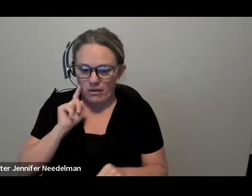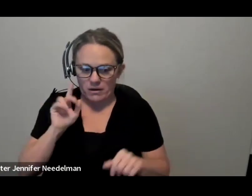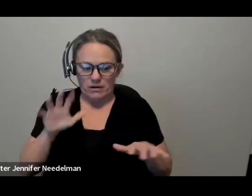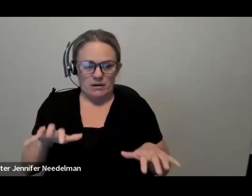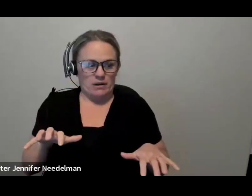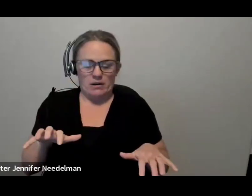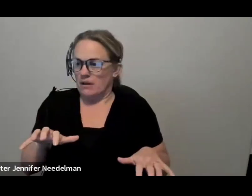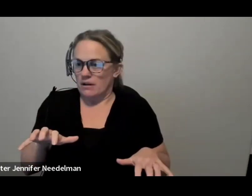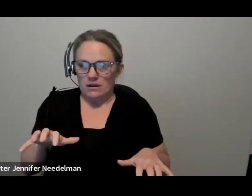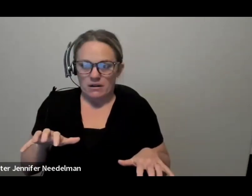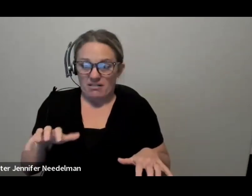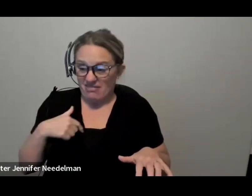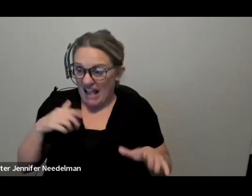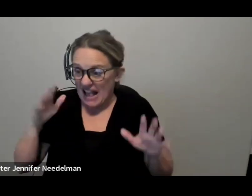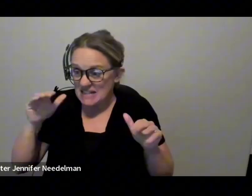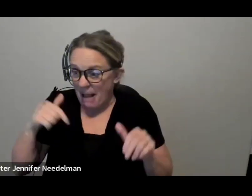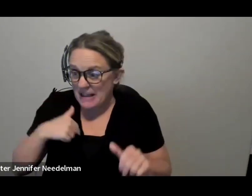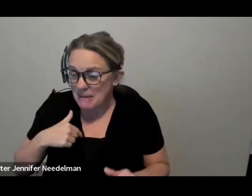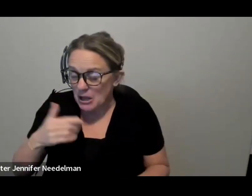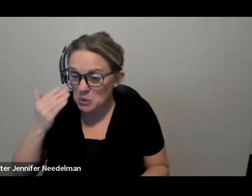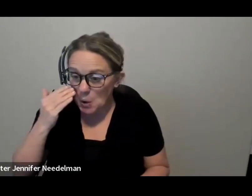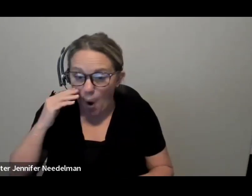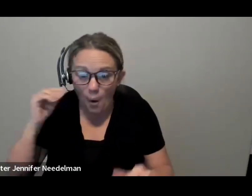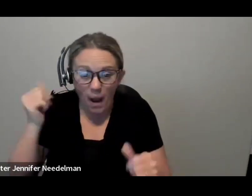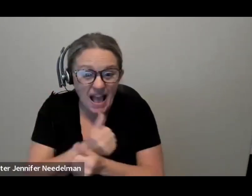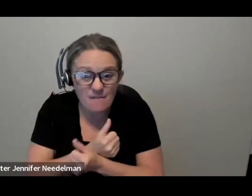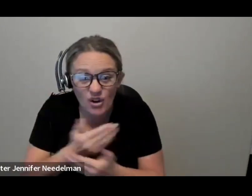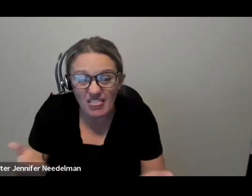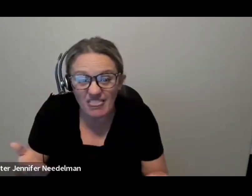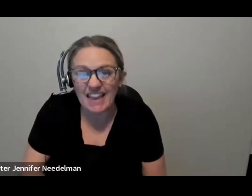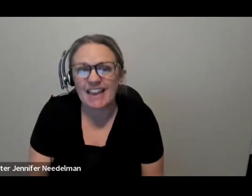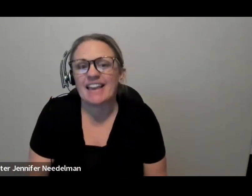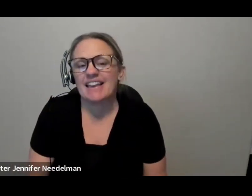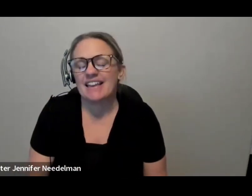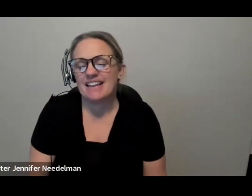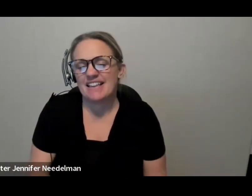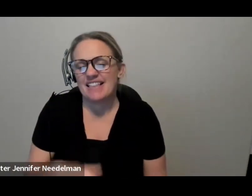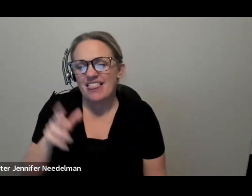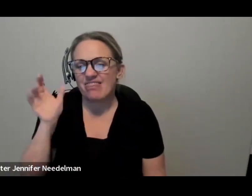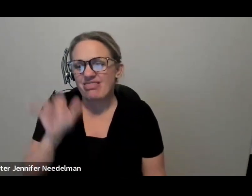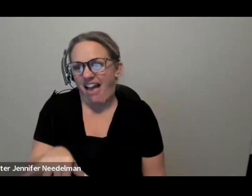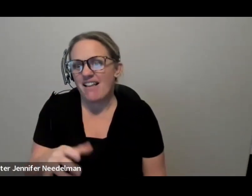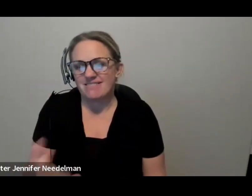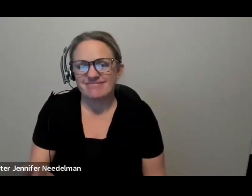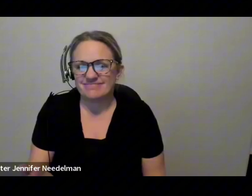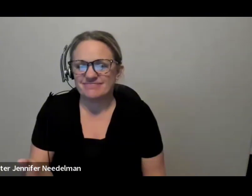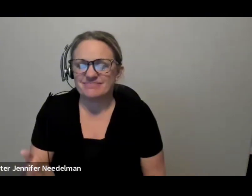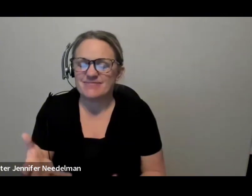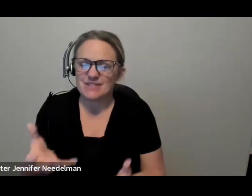Like are they expecting me to know everything now? Right? That fear is real. I just wanna acknowledge that.